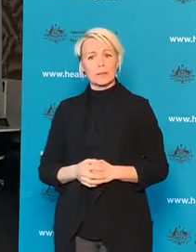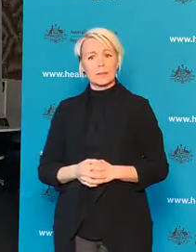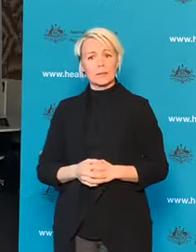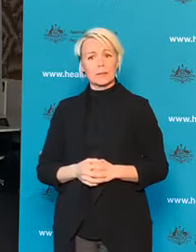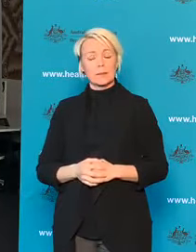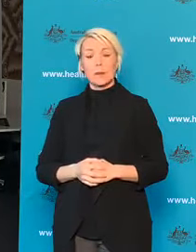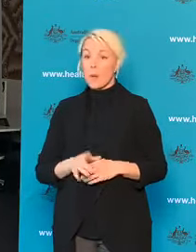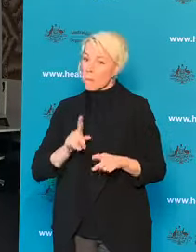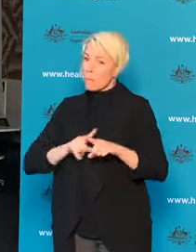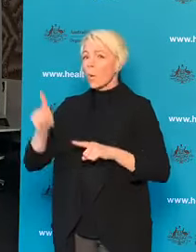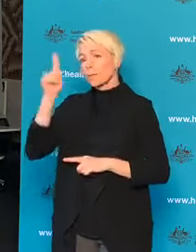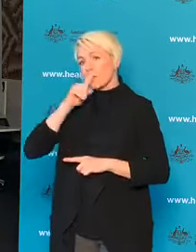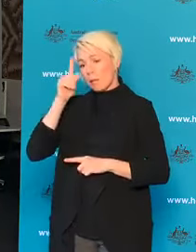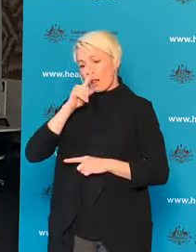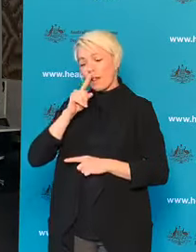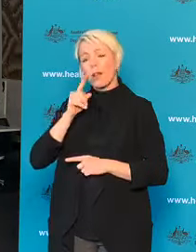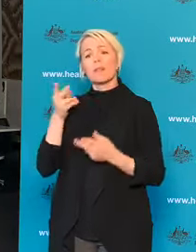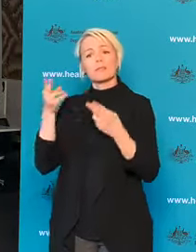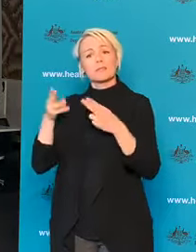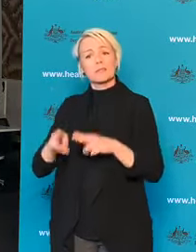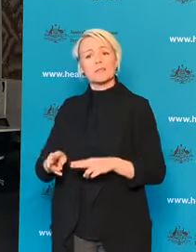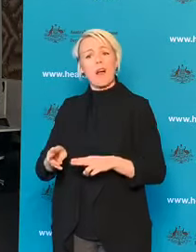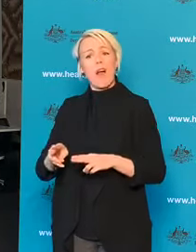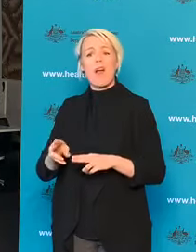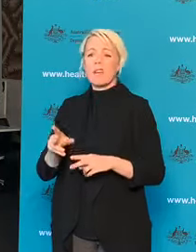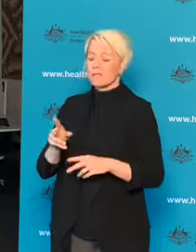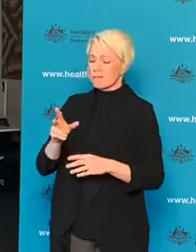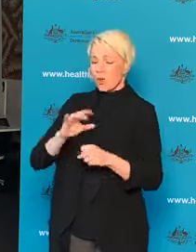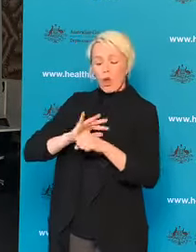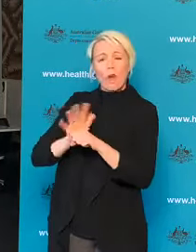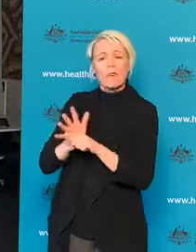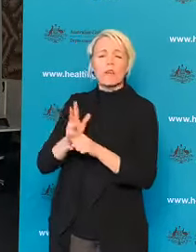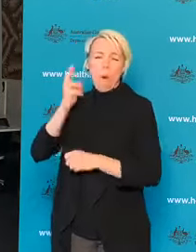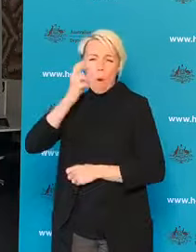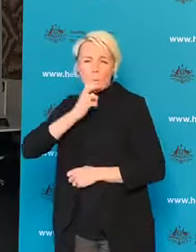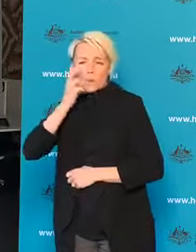from COVID-19 are in older people, COVID-19 infection